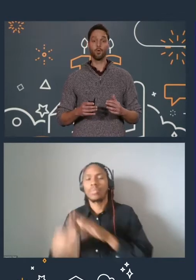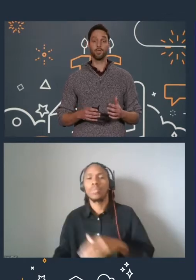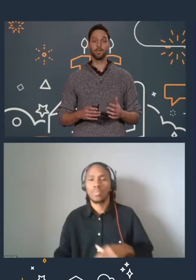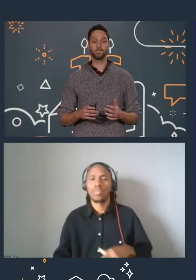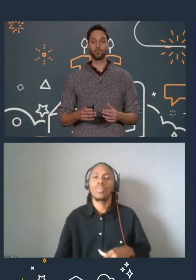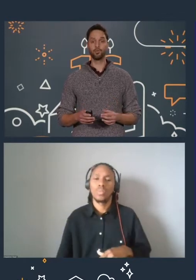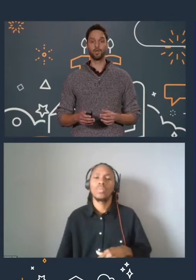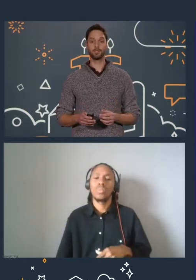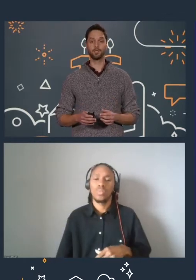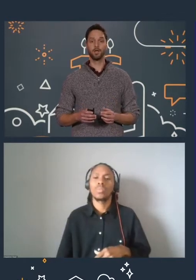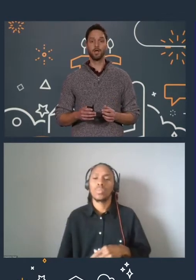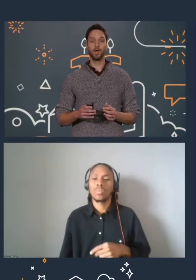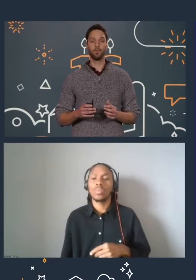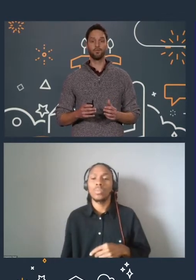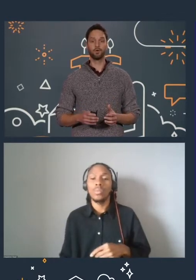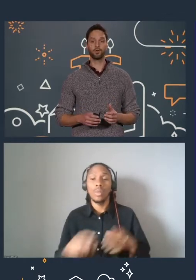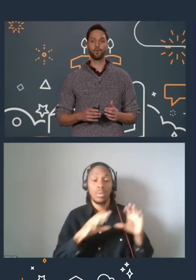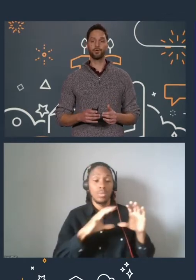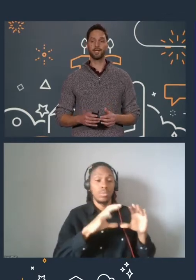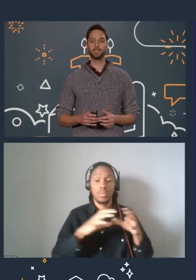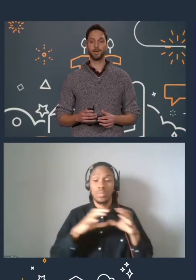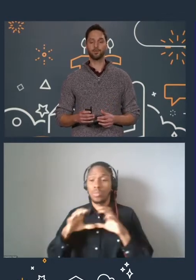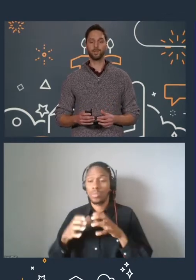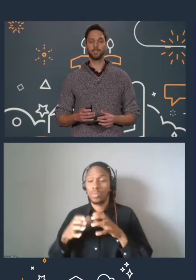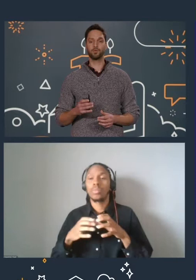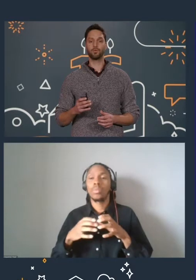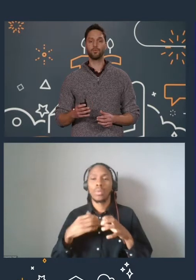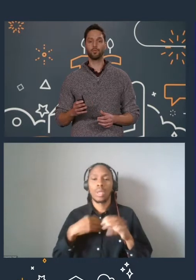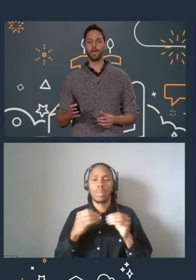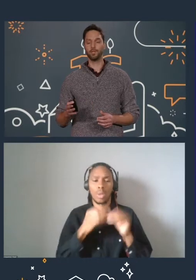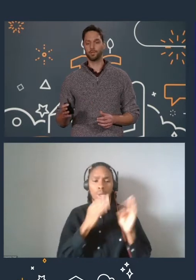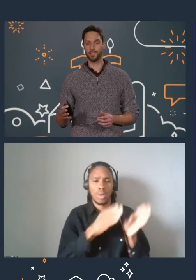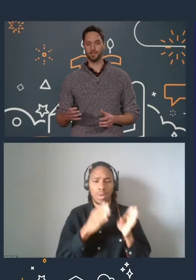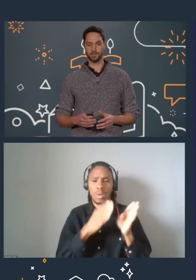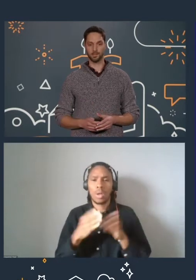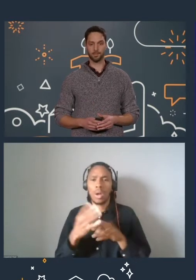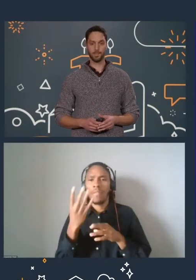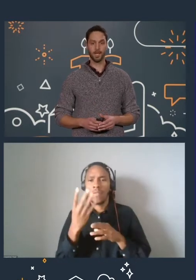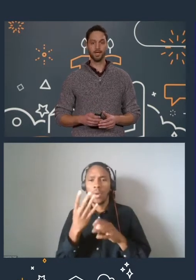Within these groupings, we further organize metrics into four main use cases.